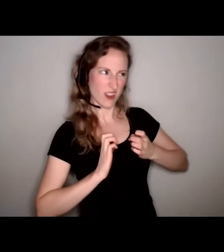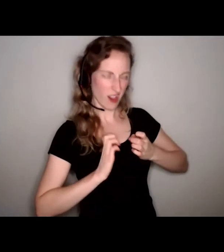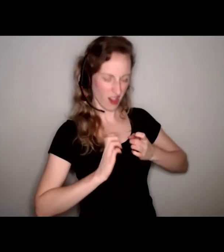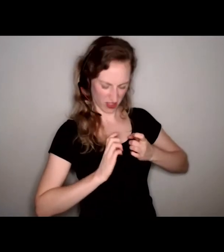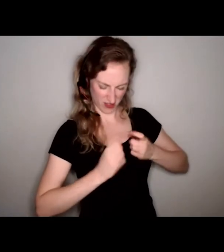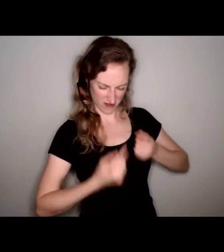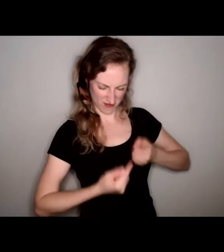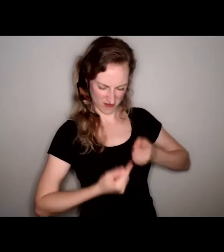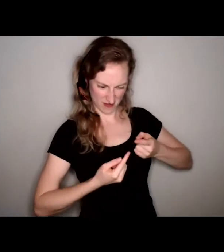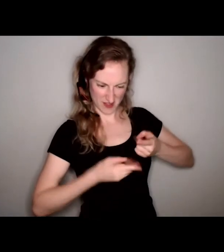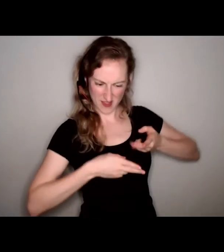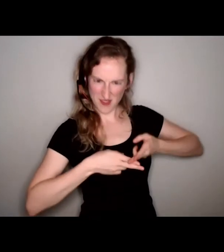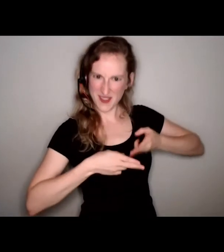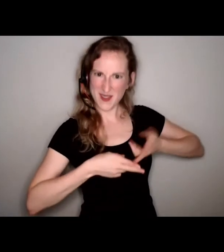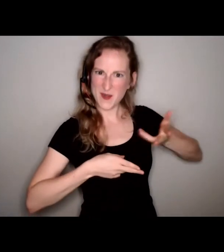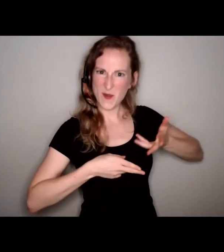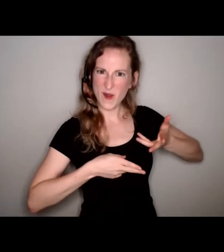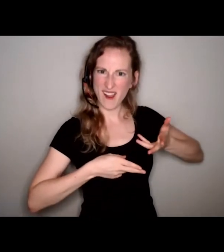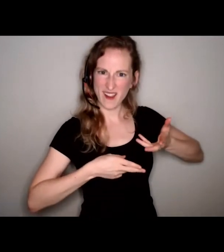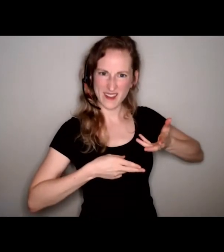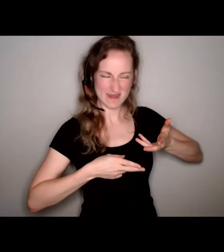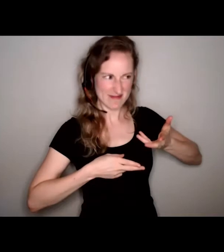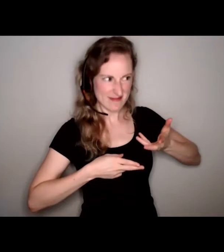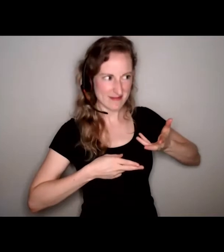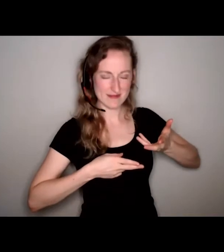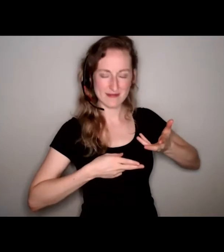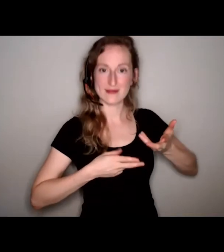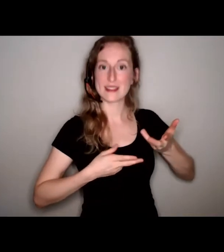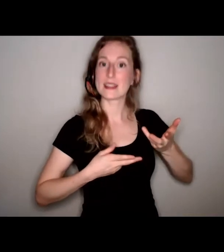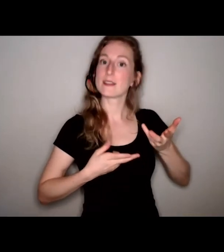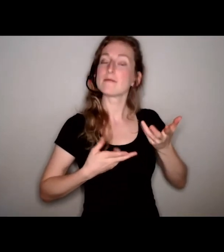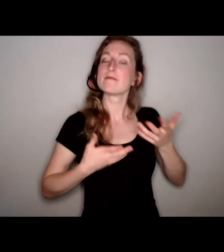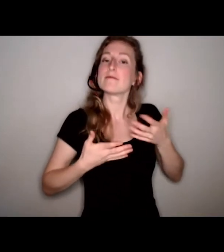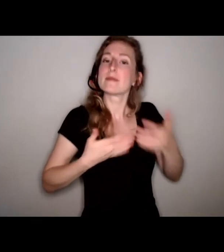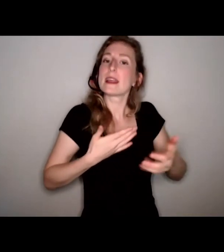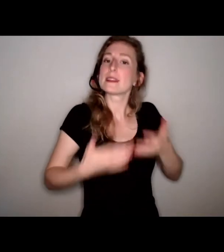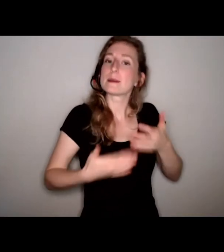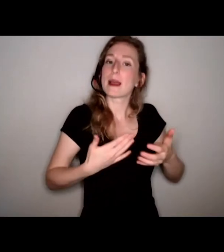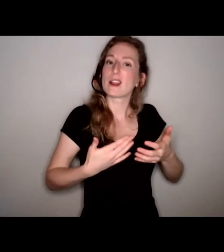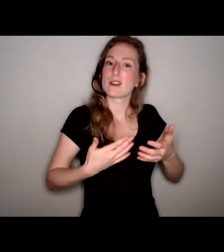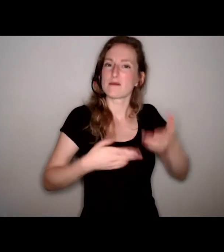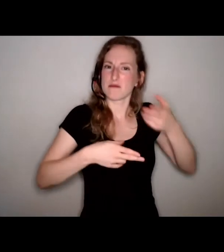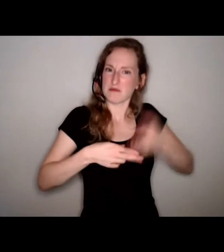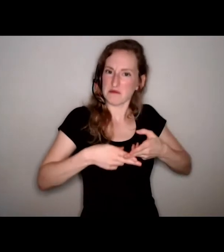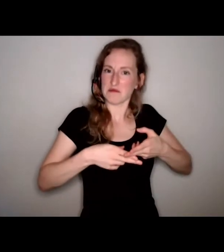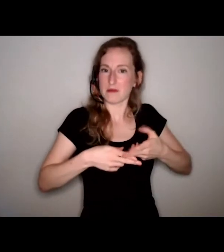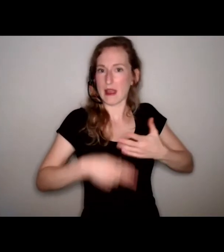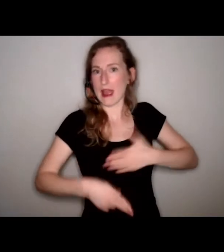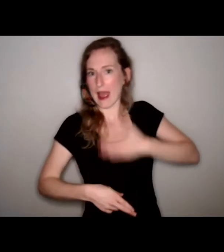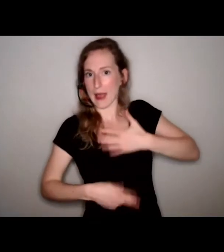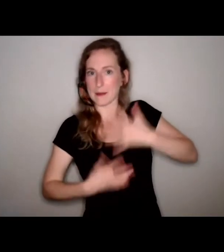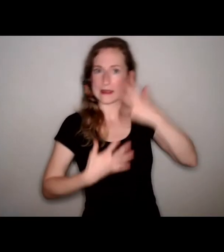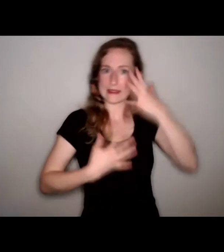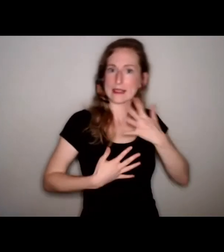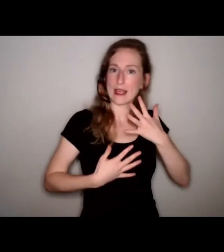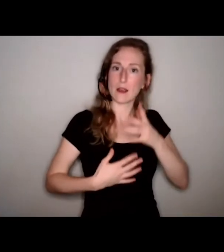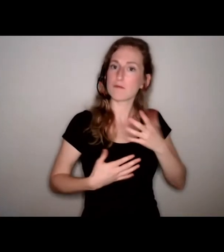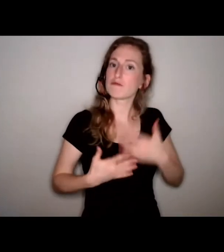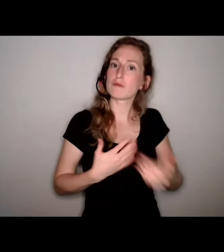No matter your initial reaction, just notice your feelings without judging them.